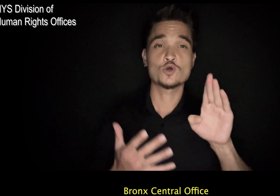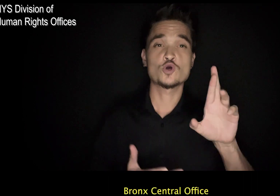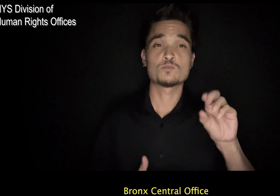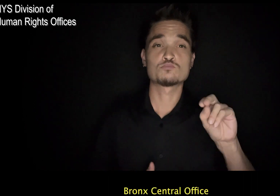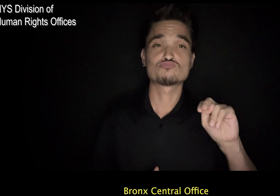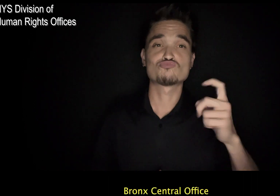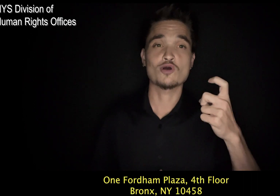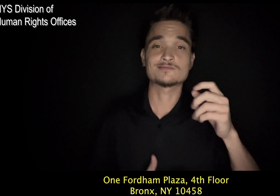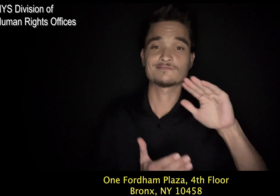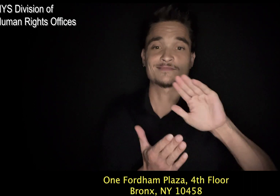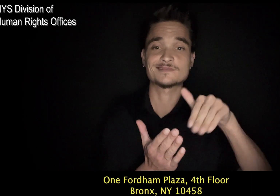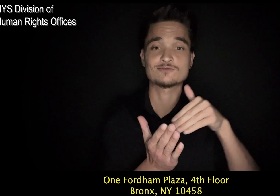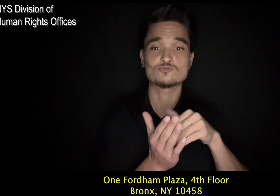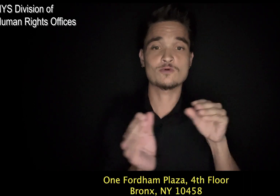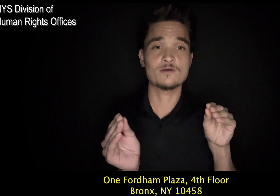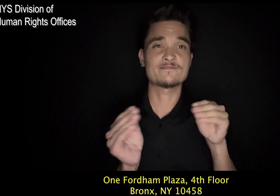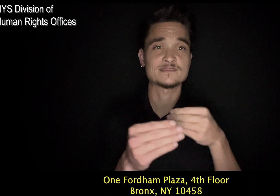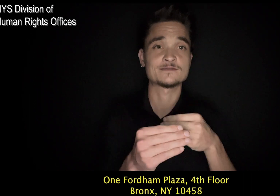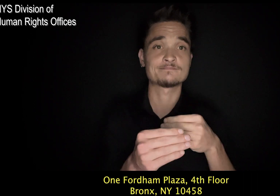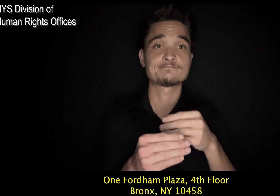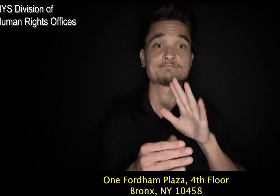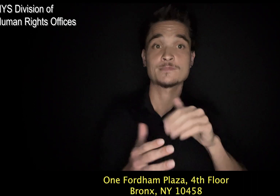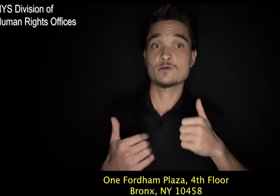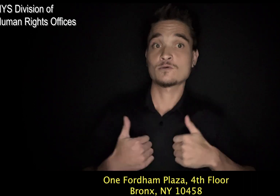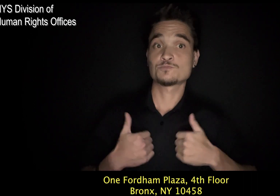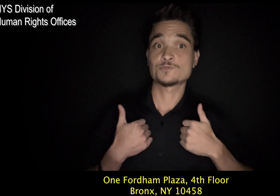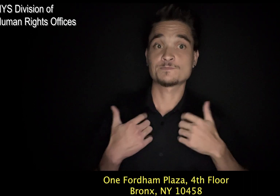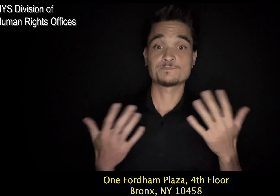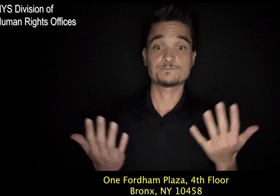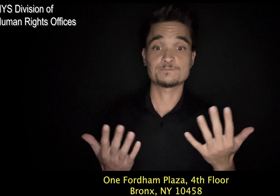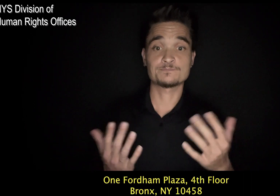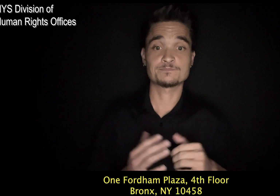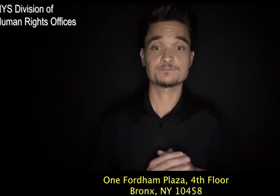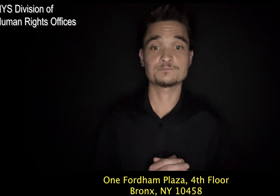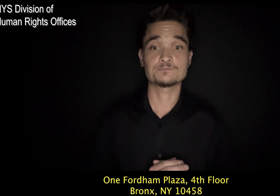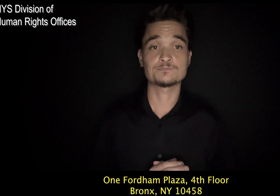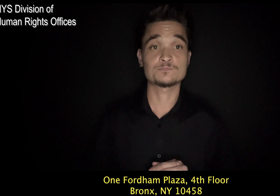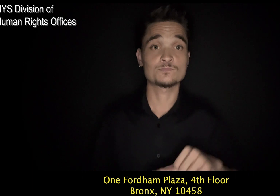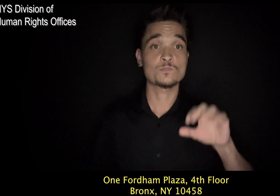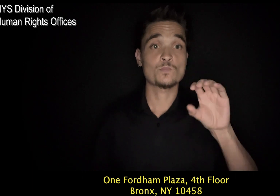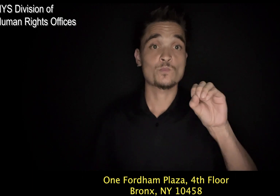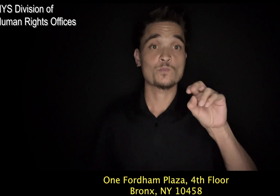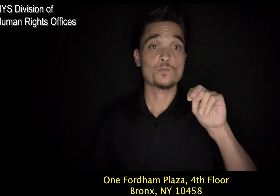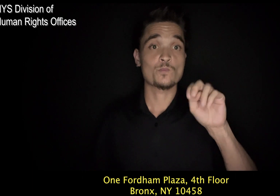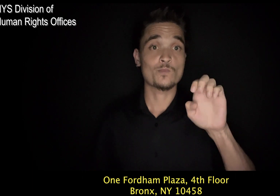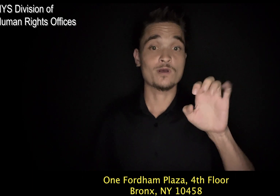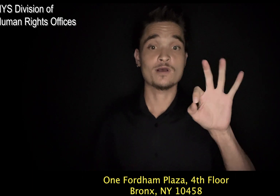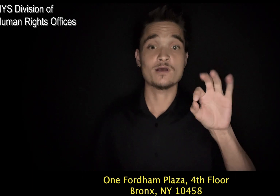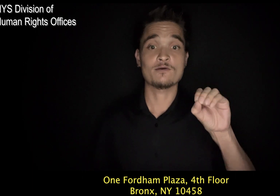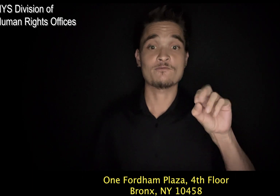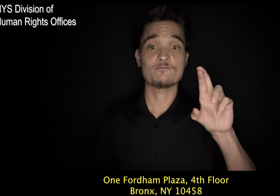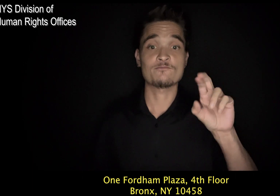Bronx Central Office One Fordham Plaza, 4th Floor Bronx, NY 10458